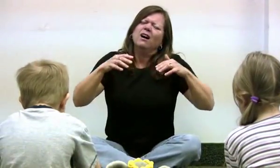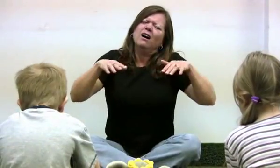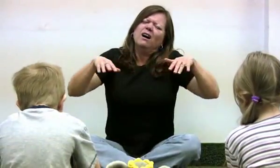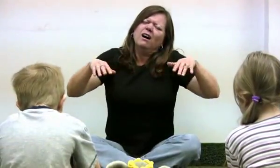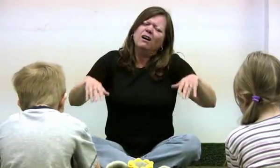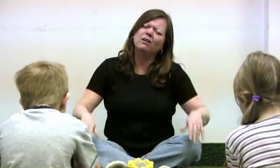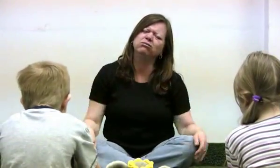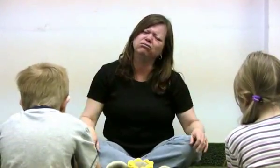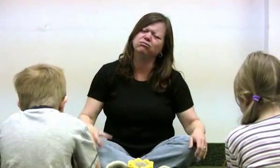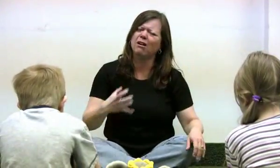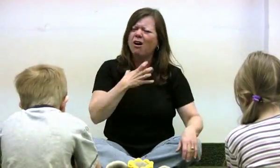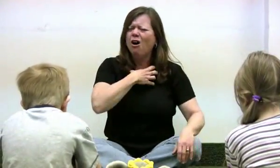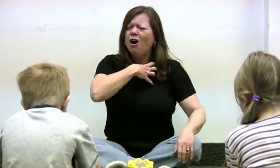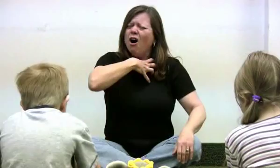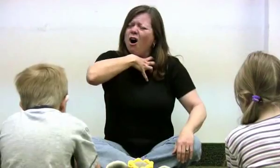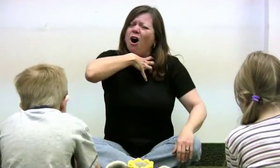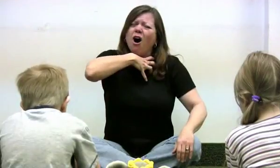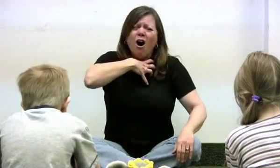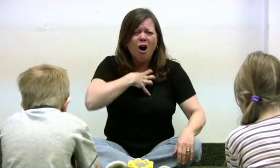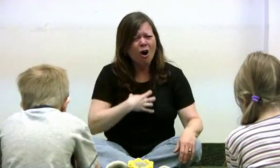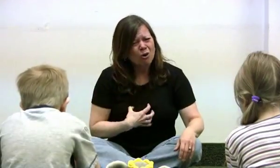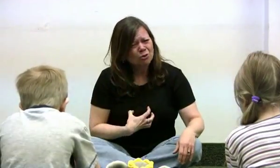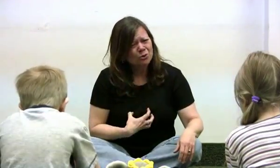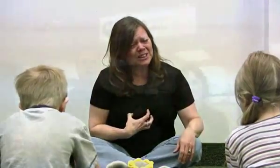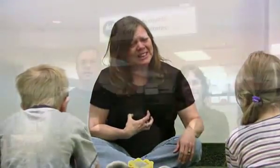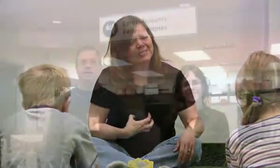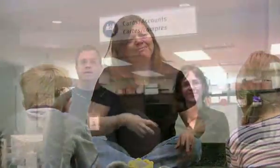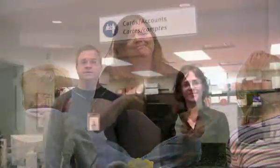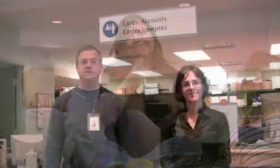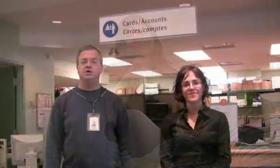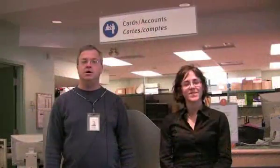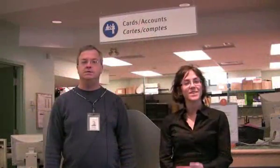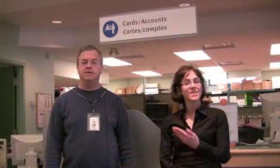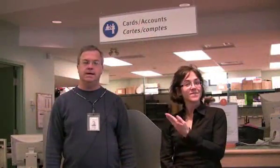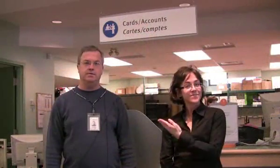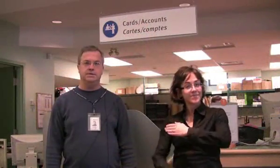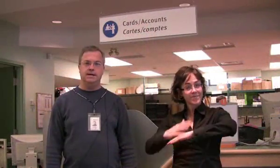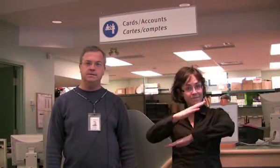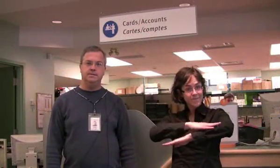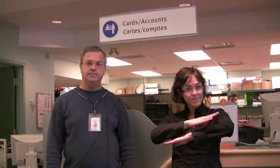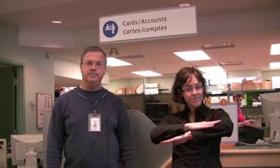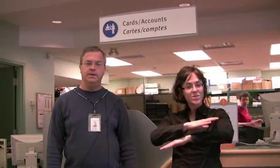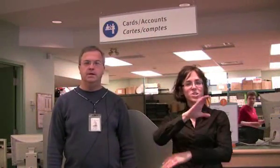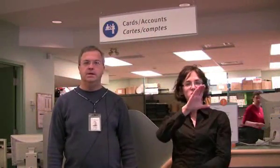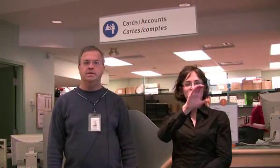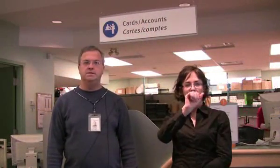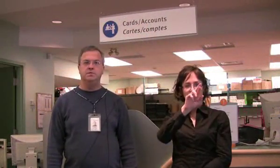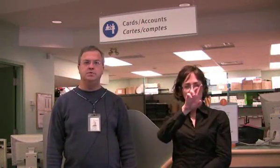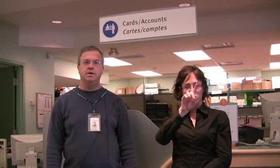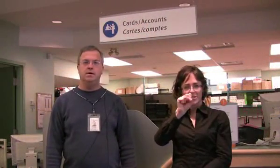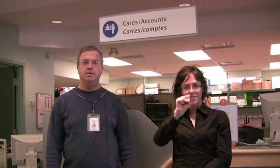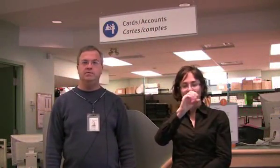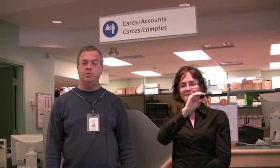they began to feel really hungry This is the Cards and Accounts Desk.